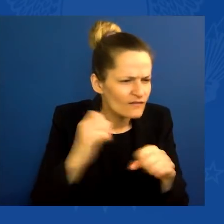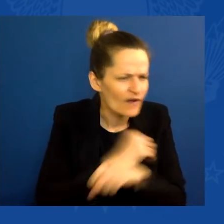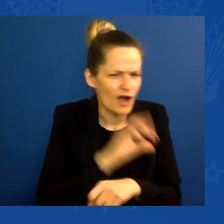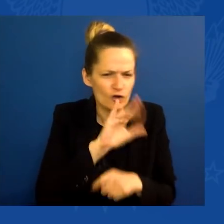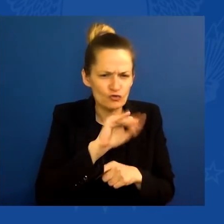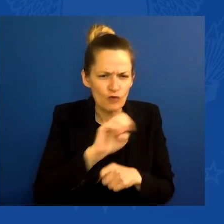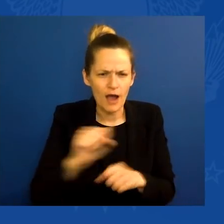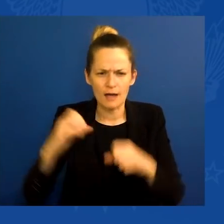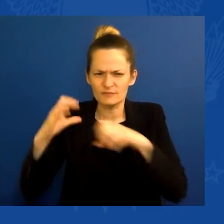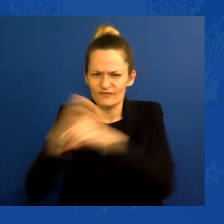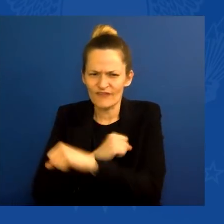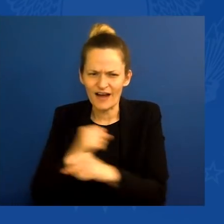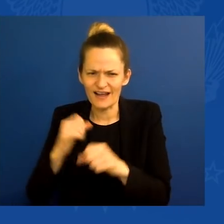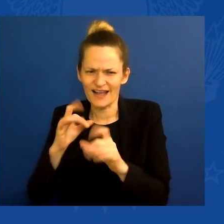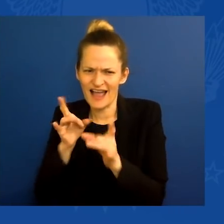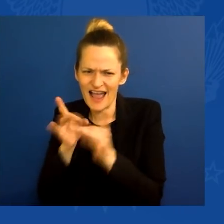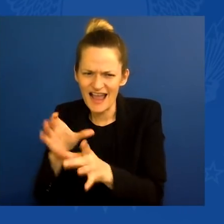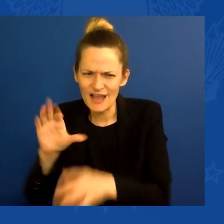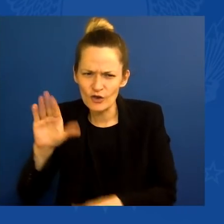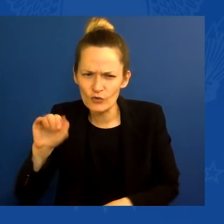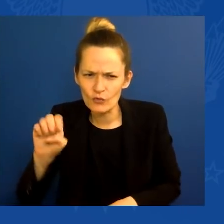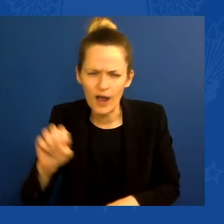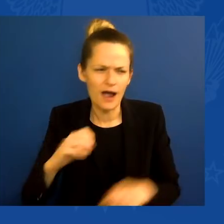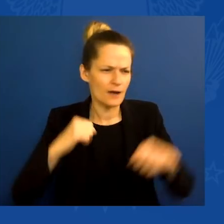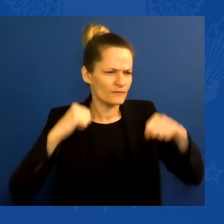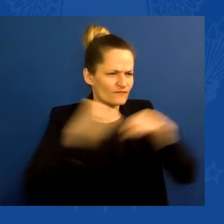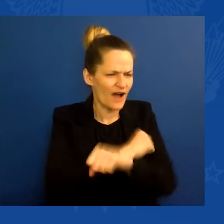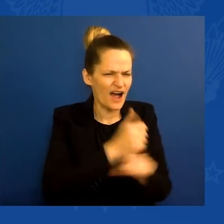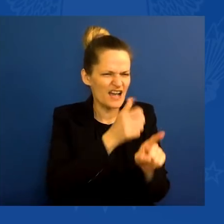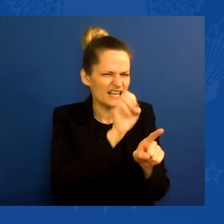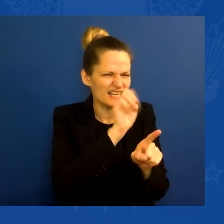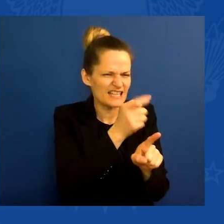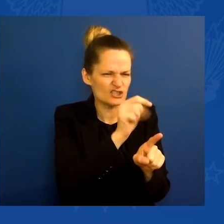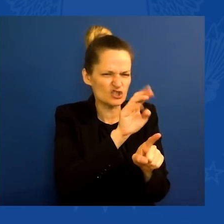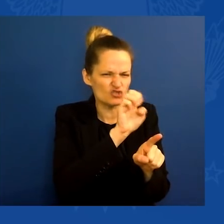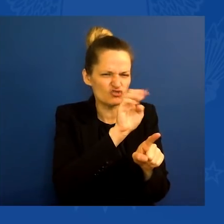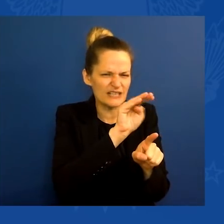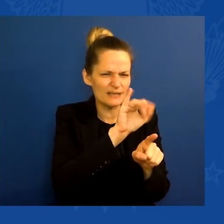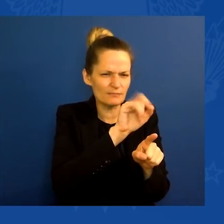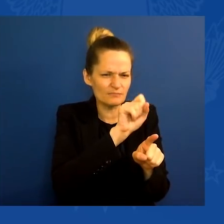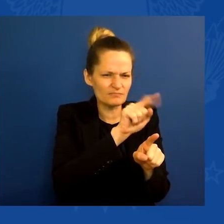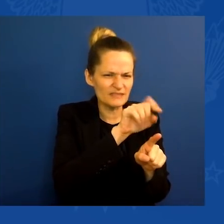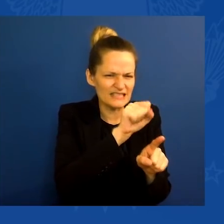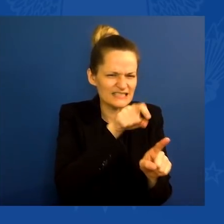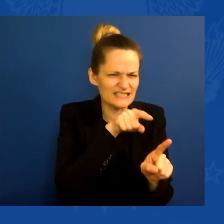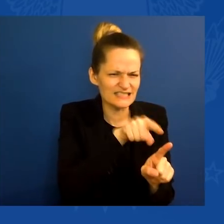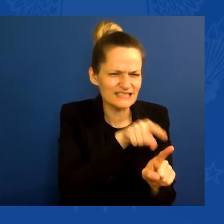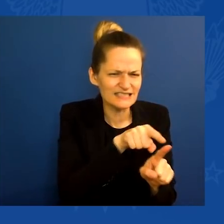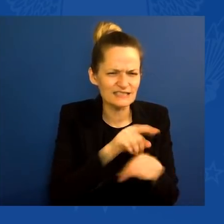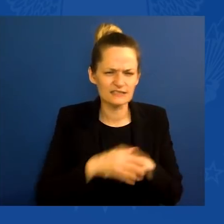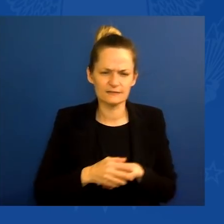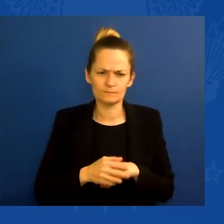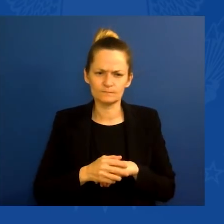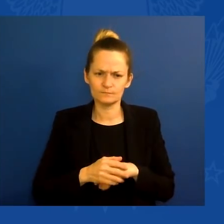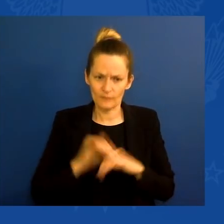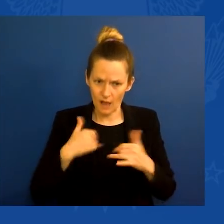in community policing -- $573 [537] million, the most in over a decade.